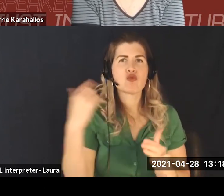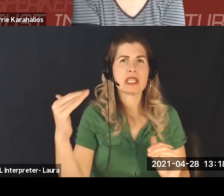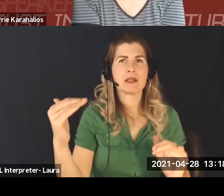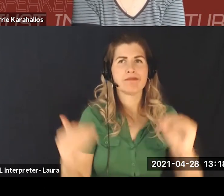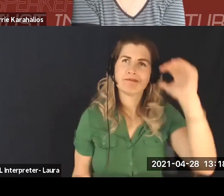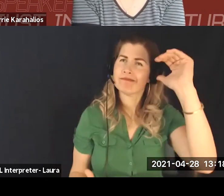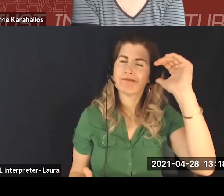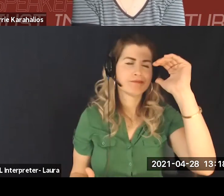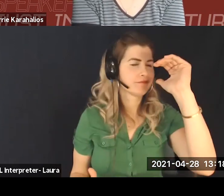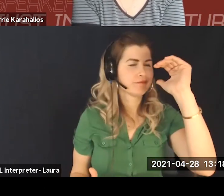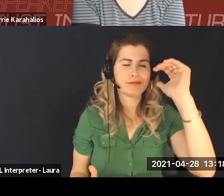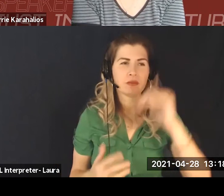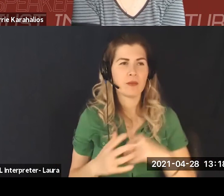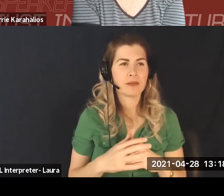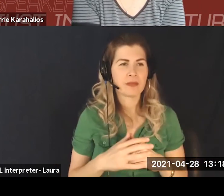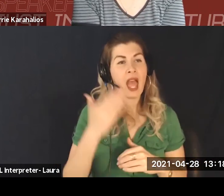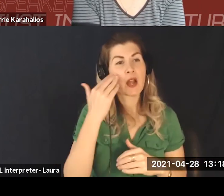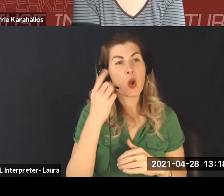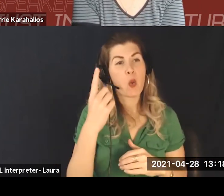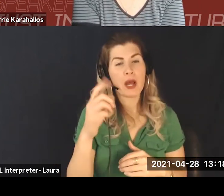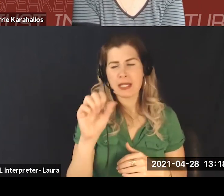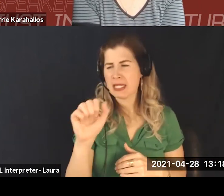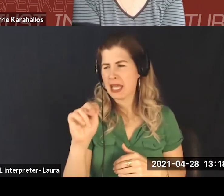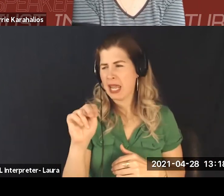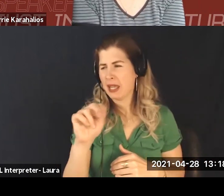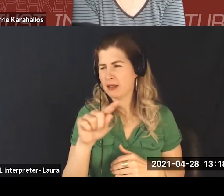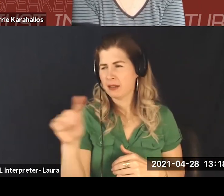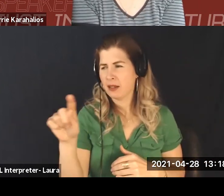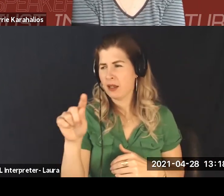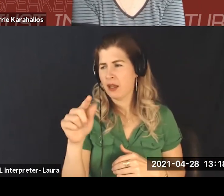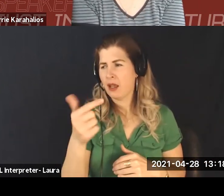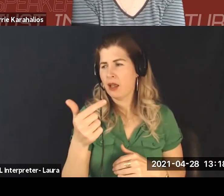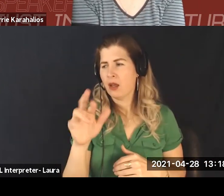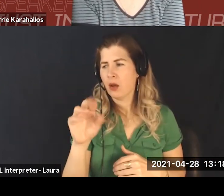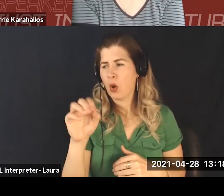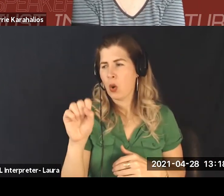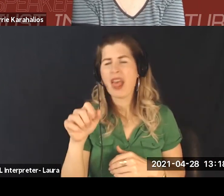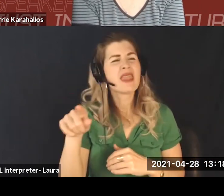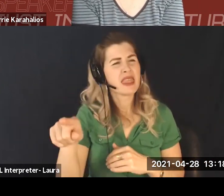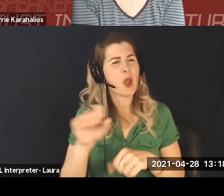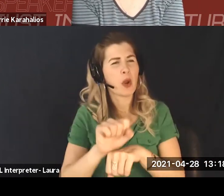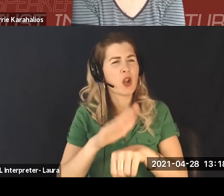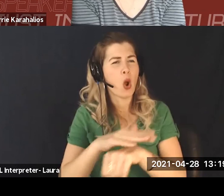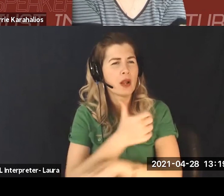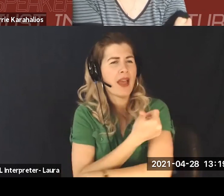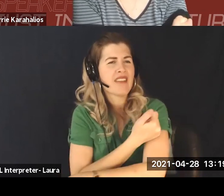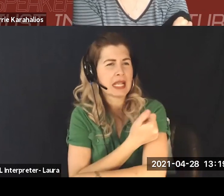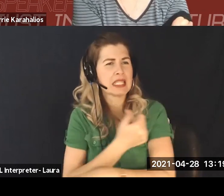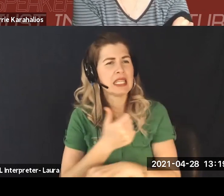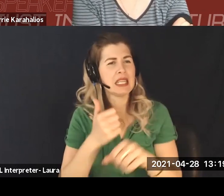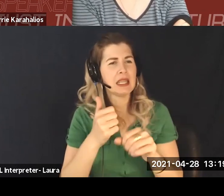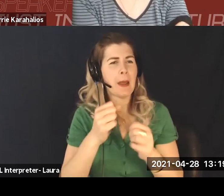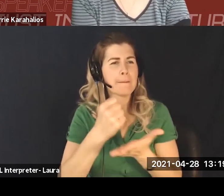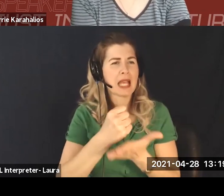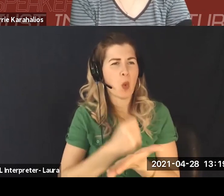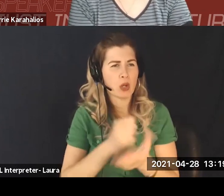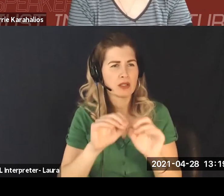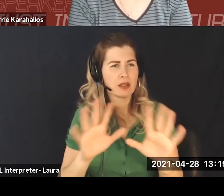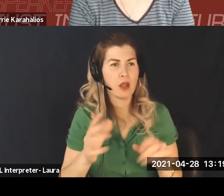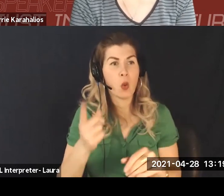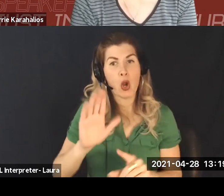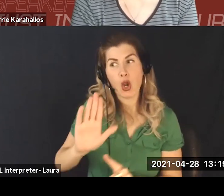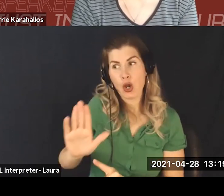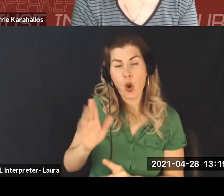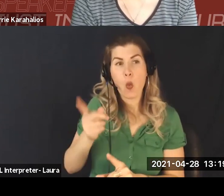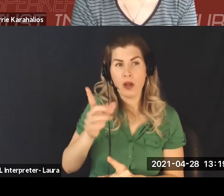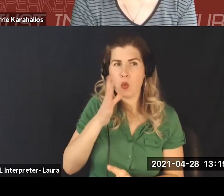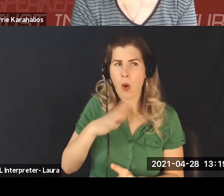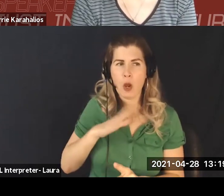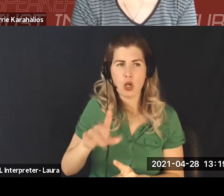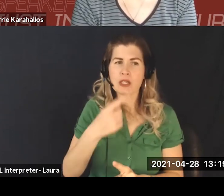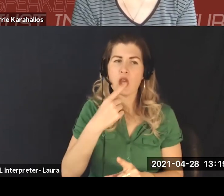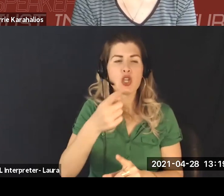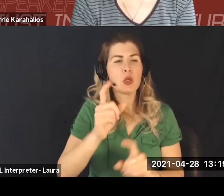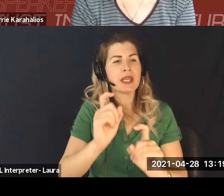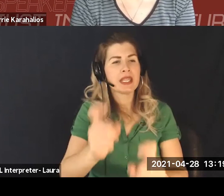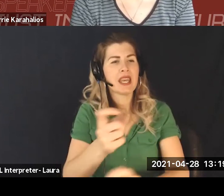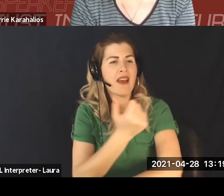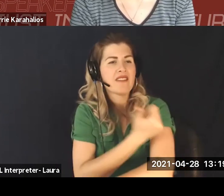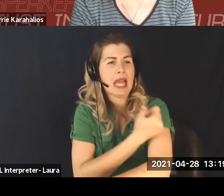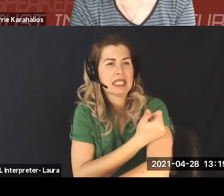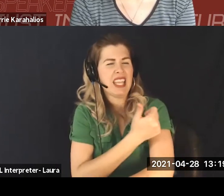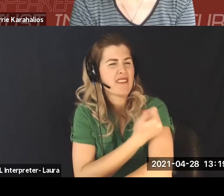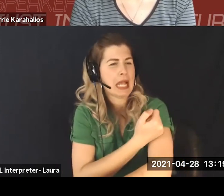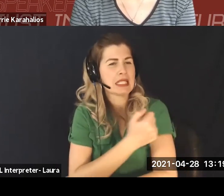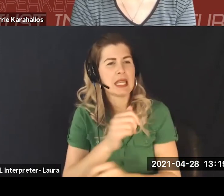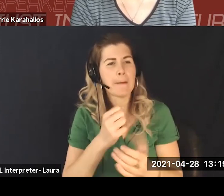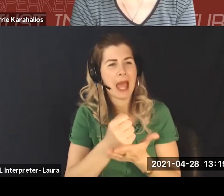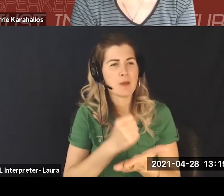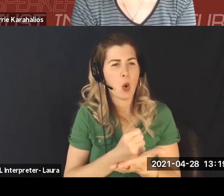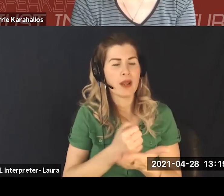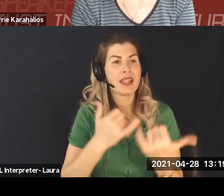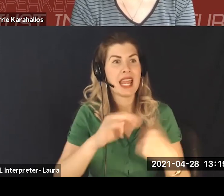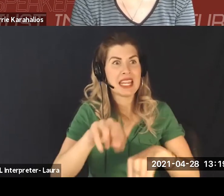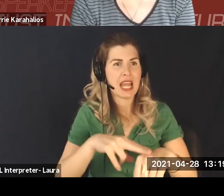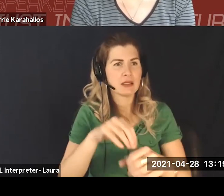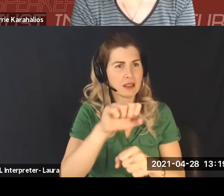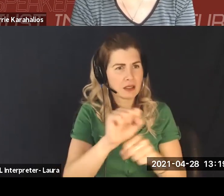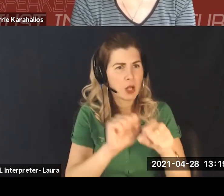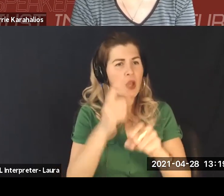like that, you know, that risk is just too likely. I know set of courses, has been working on this issue of vaccine passports and, you know, one of her concerns has been that like when do you lay down the vaccine passport infrastructure like transnational